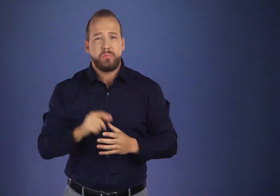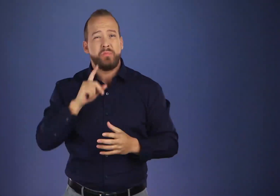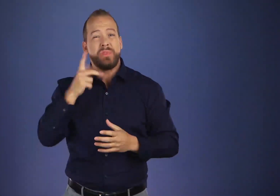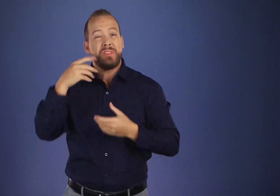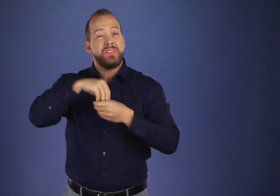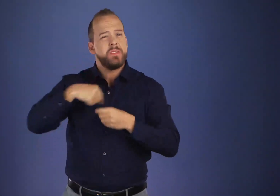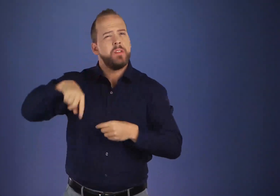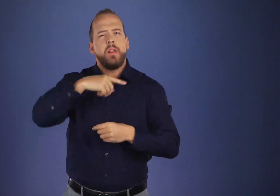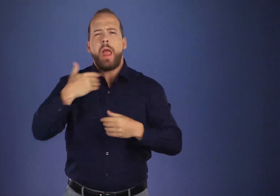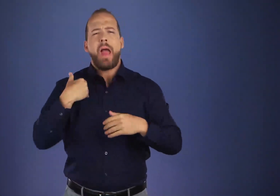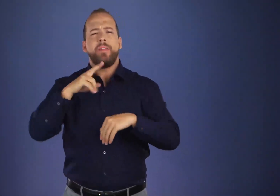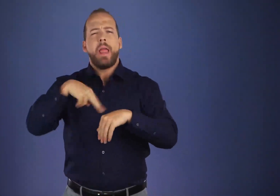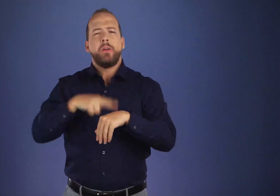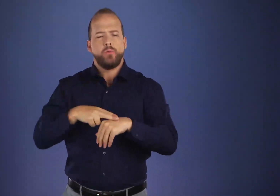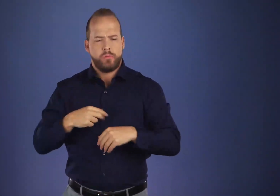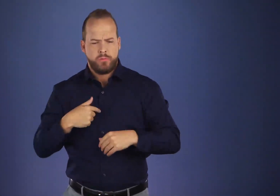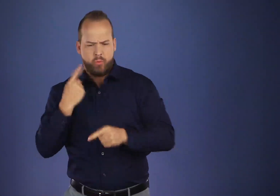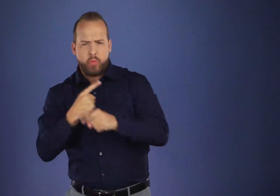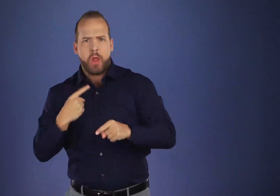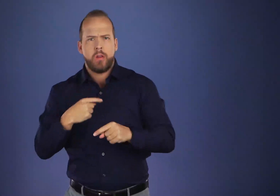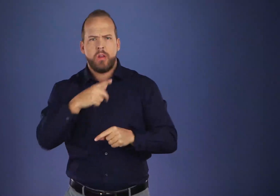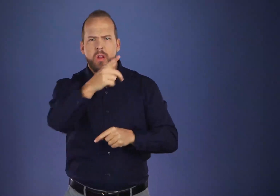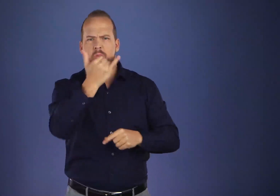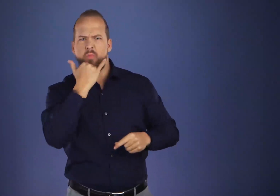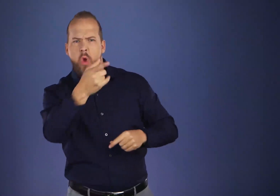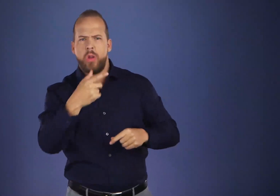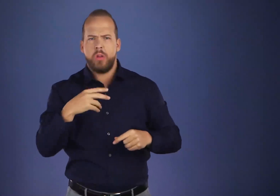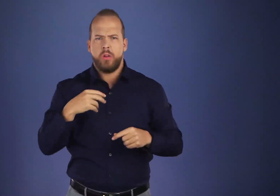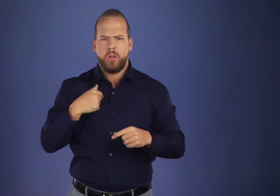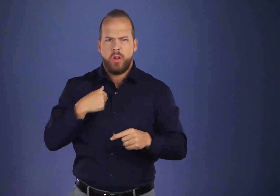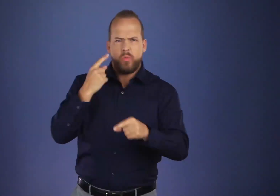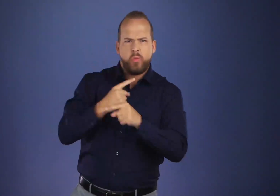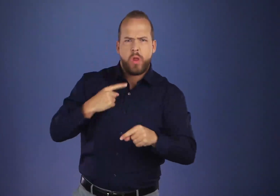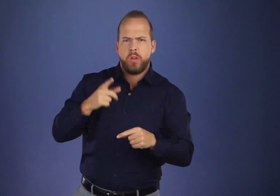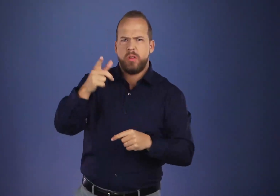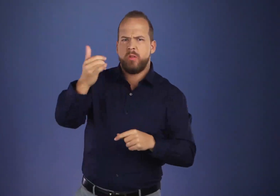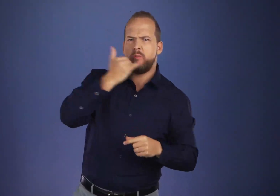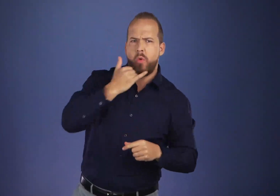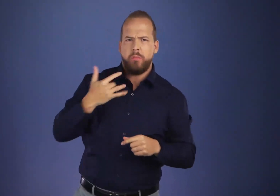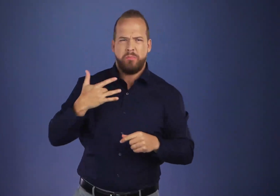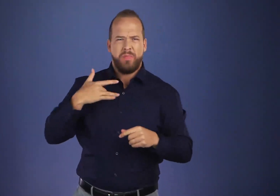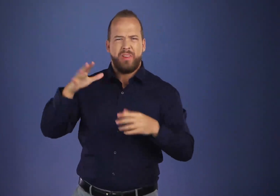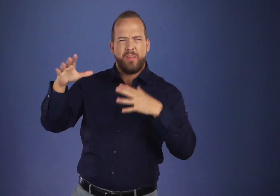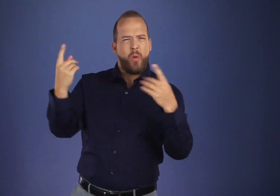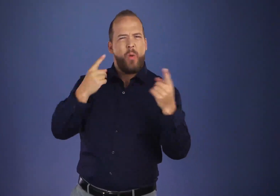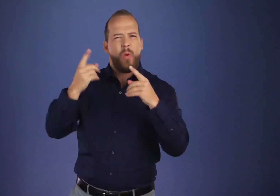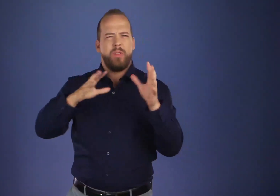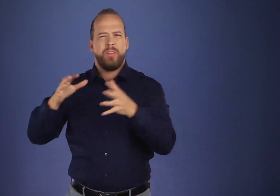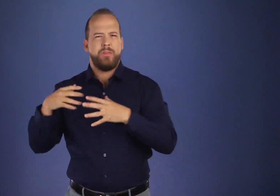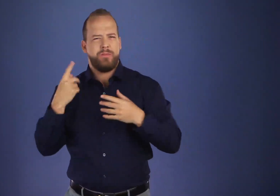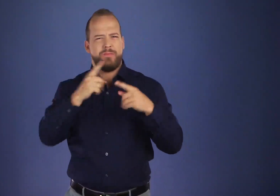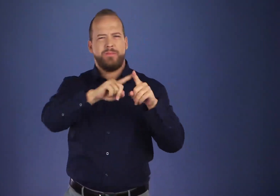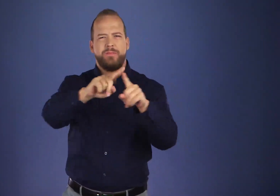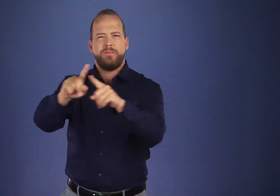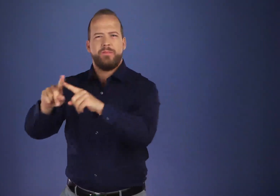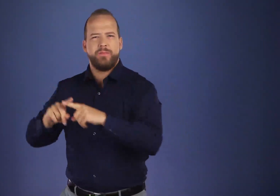Everywhere he sees people filled with anger and fear, society breaking up into warring fragments.